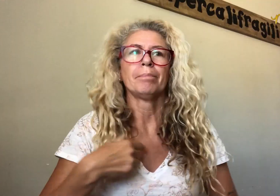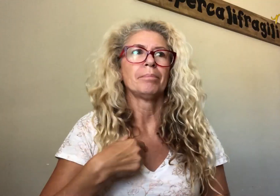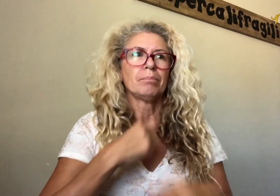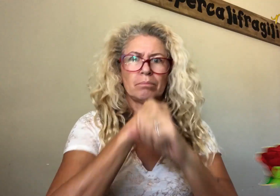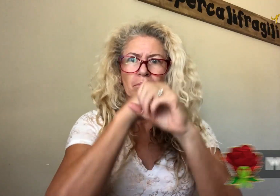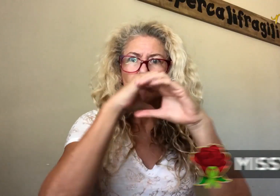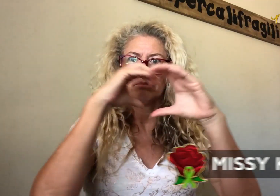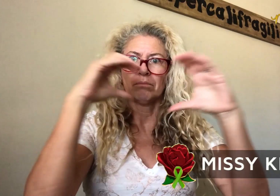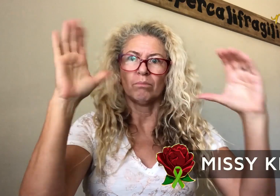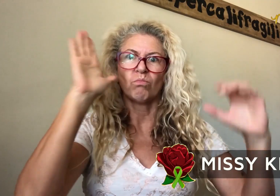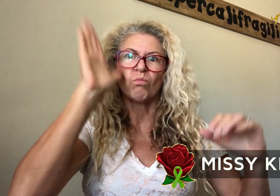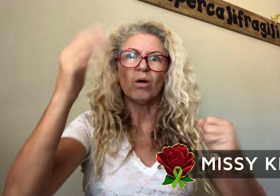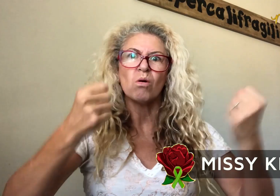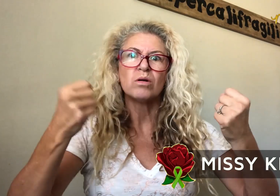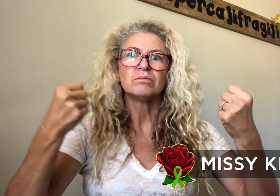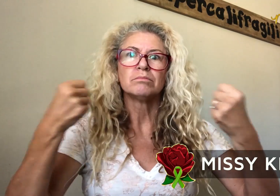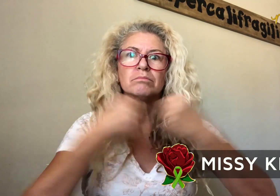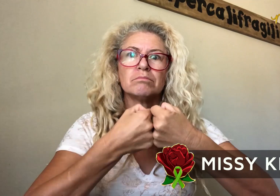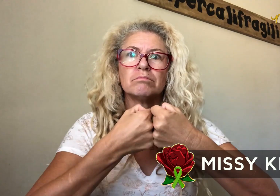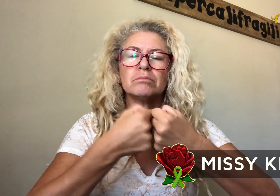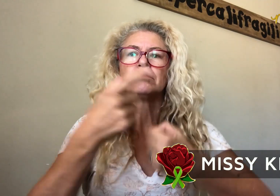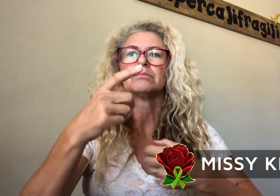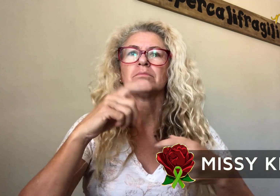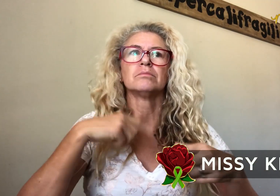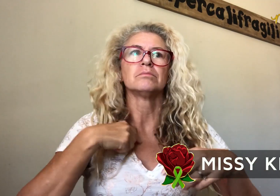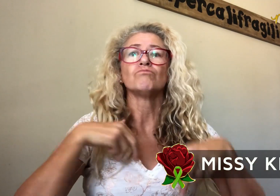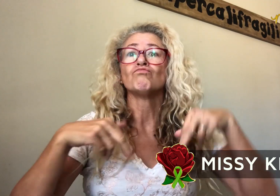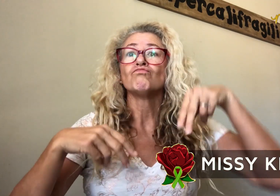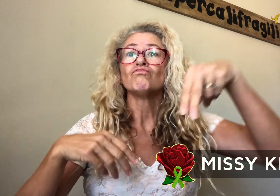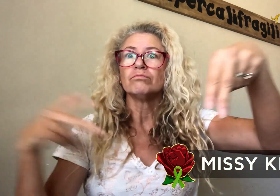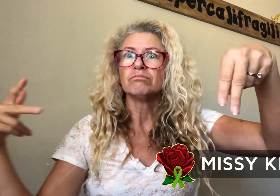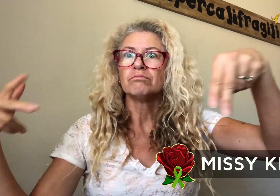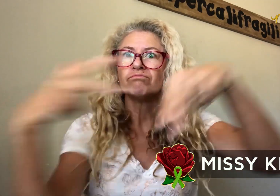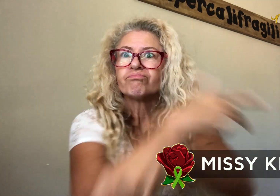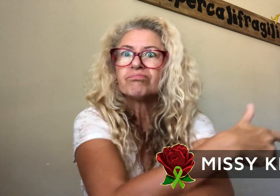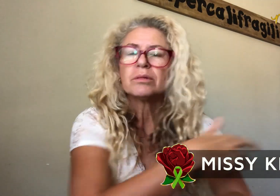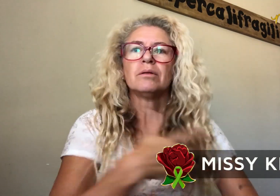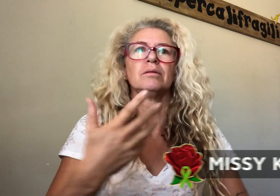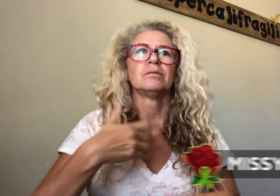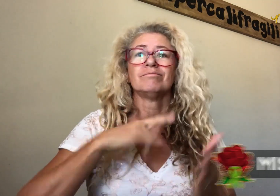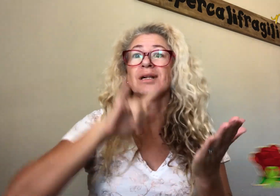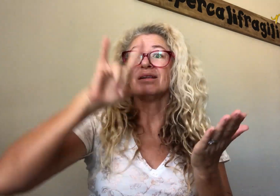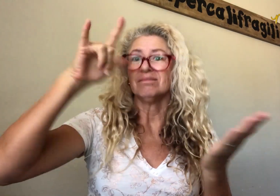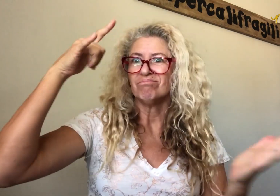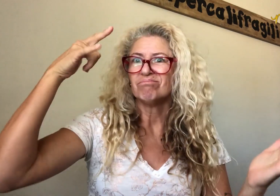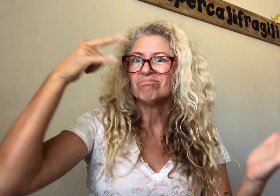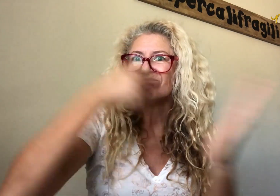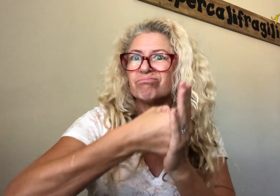I envision worst case scenarios. Car wrecks, getting struck on the street,